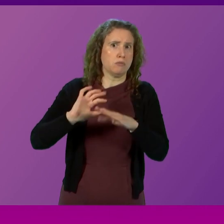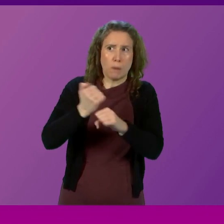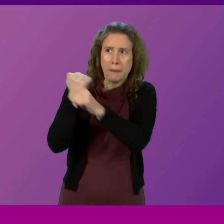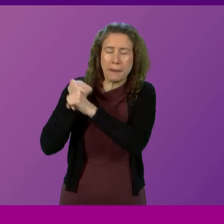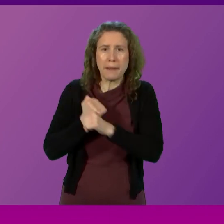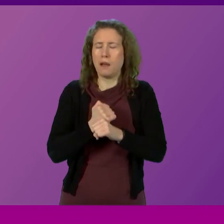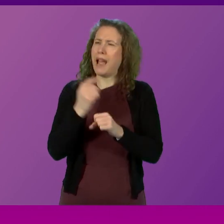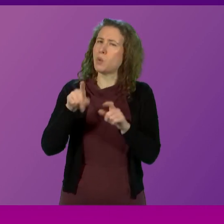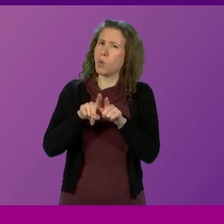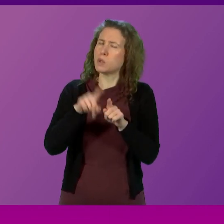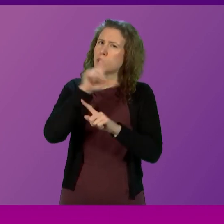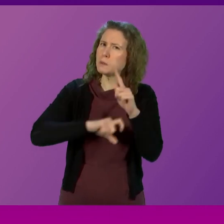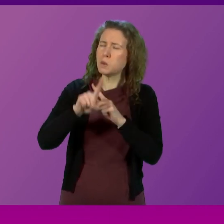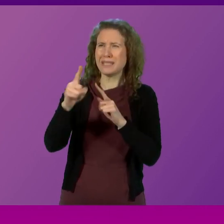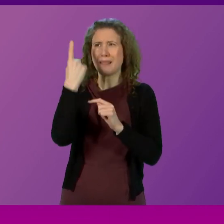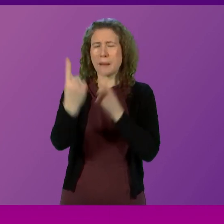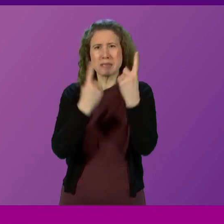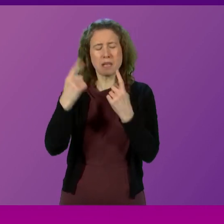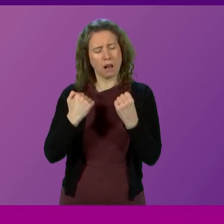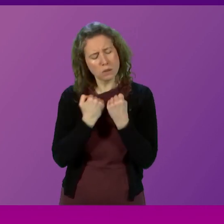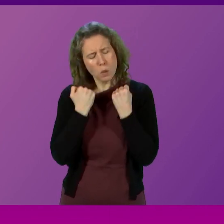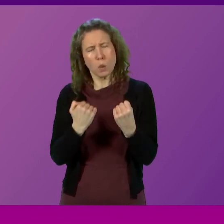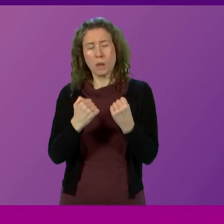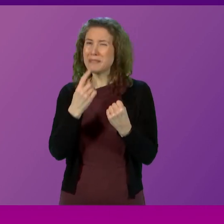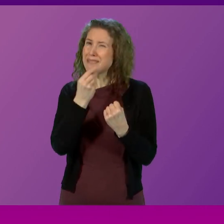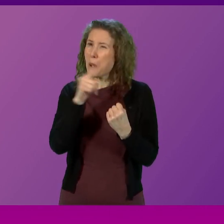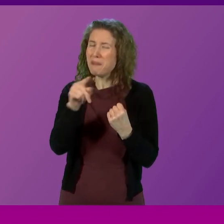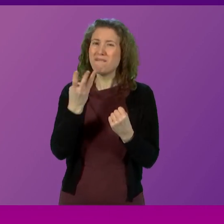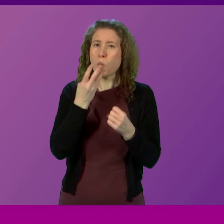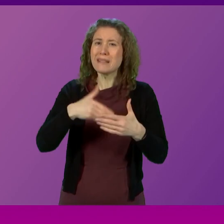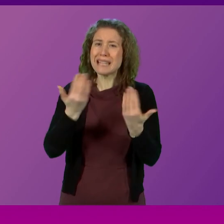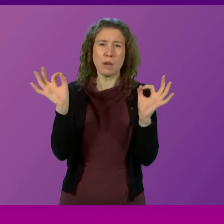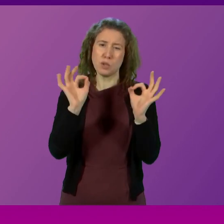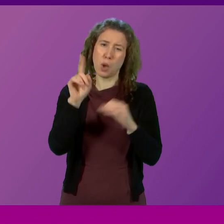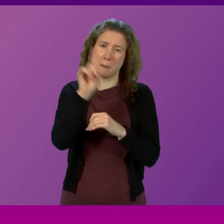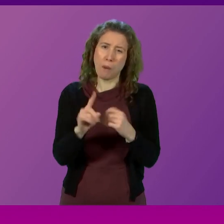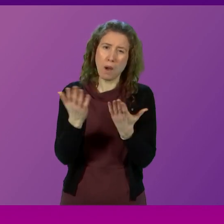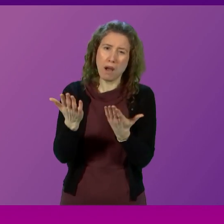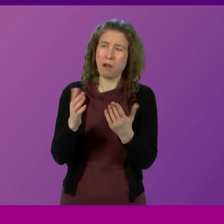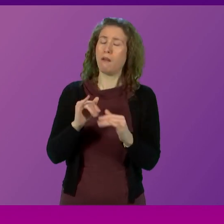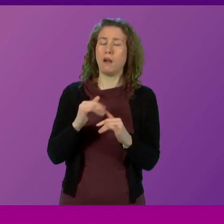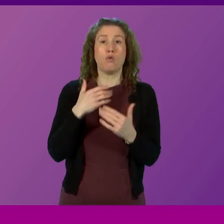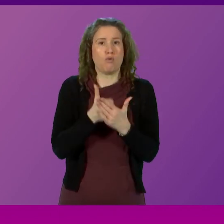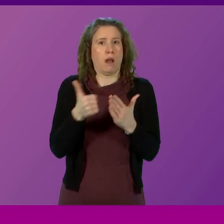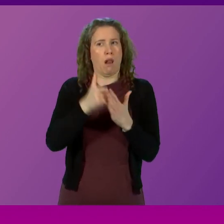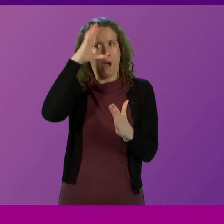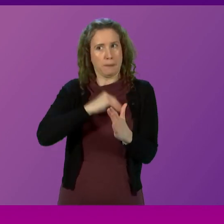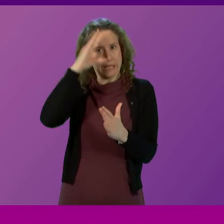strength and resilience, although some people face a fourth day without power. Regular information updates from Scottish and Southern Electricity Networks and Shetland